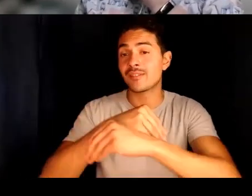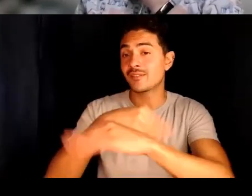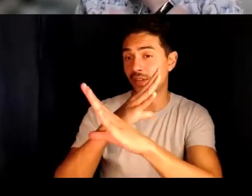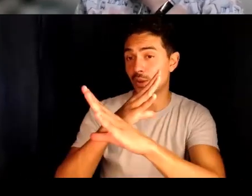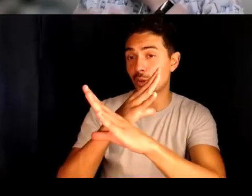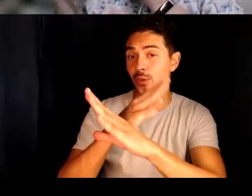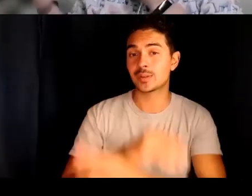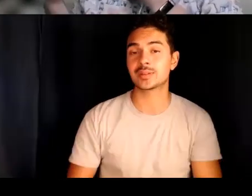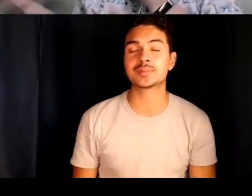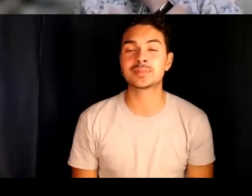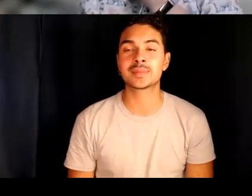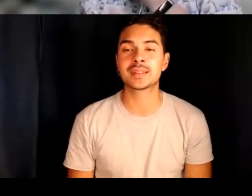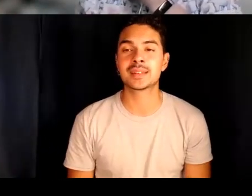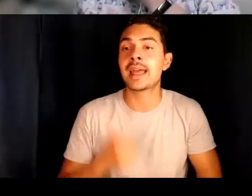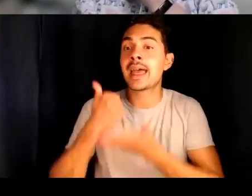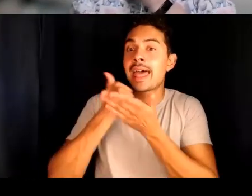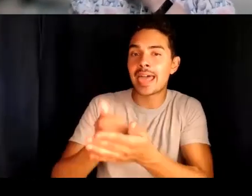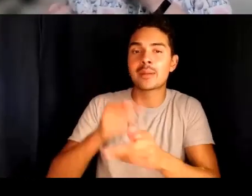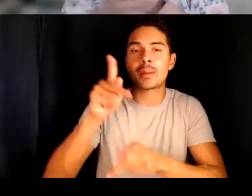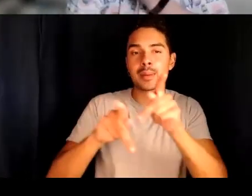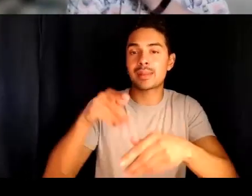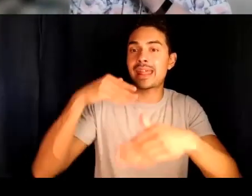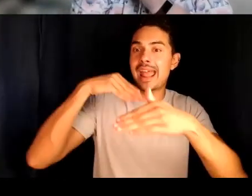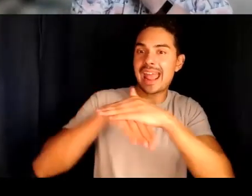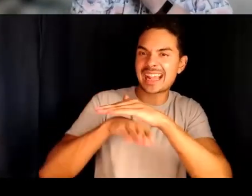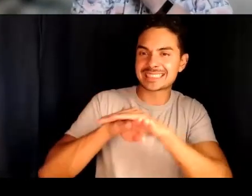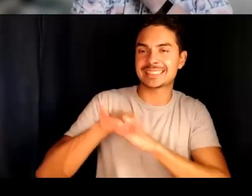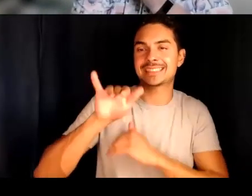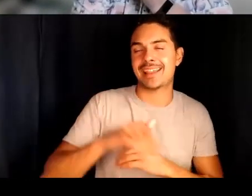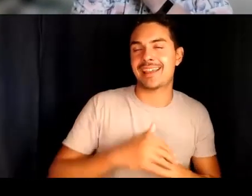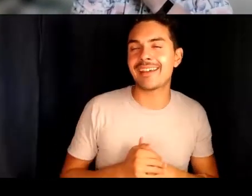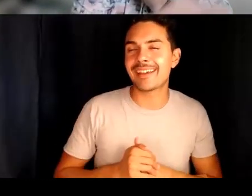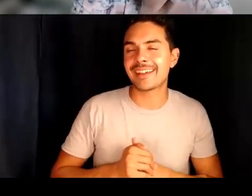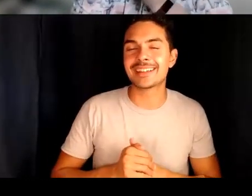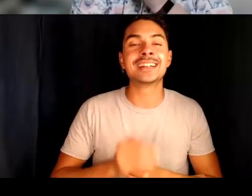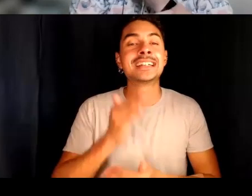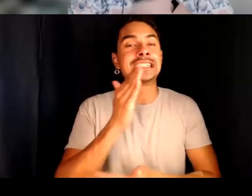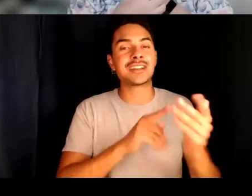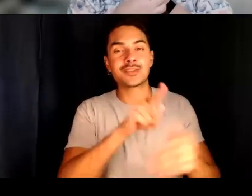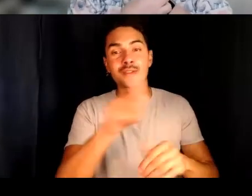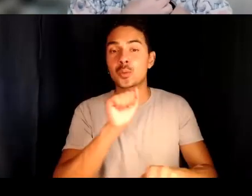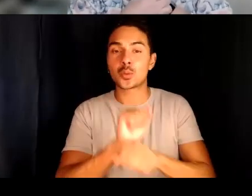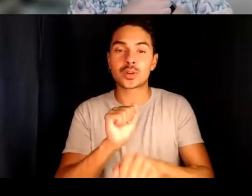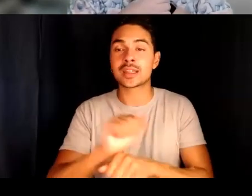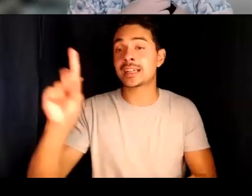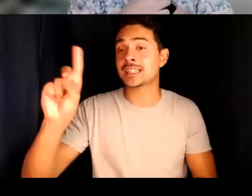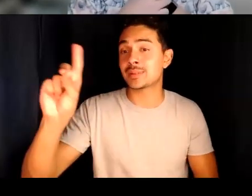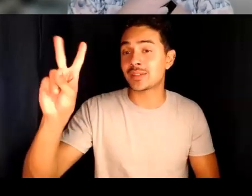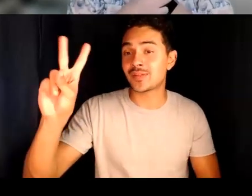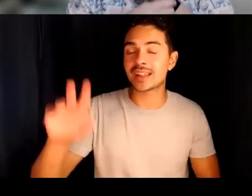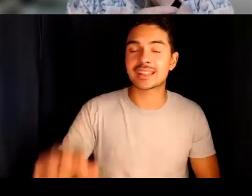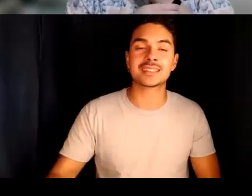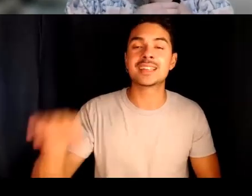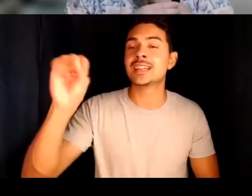and then helping people access that. So for those of you working in domestic violence or sexual assault, you know,